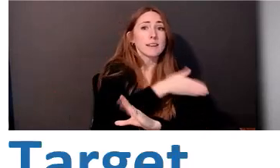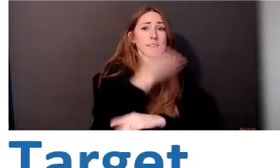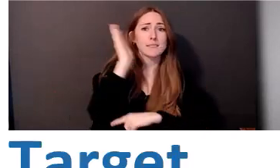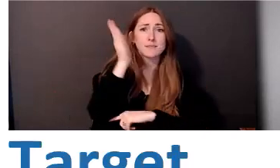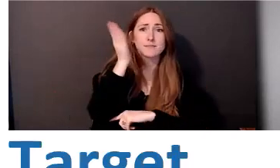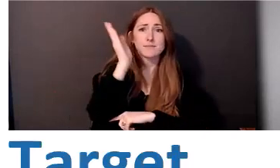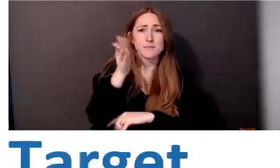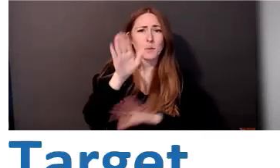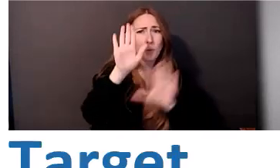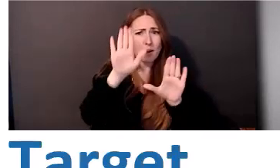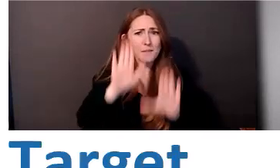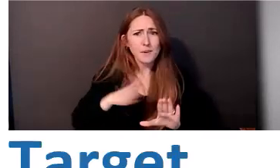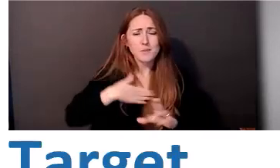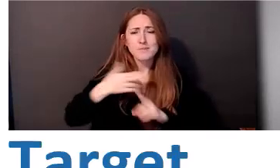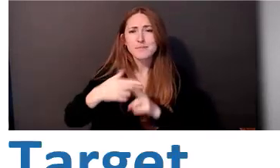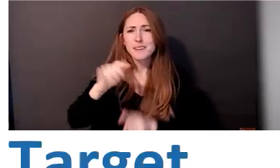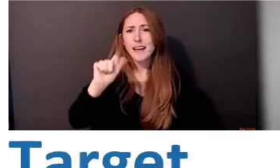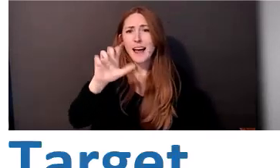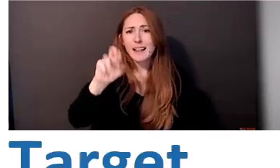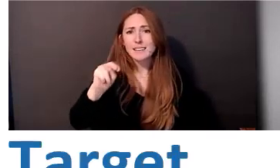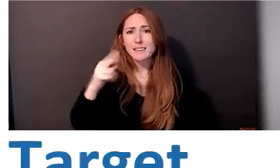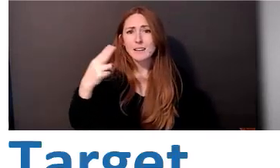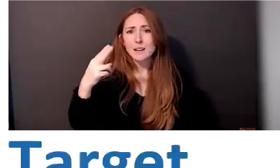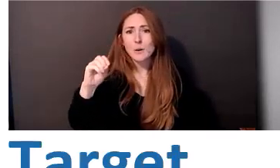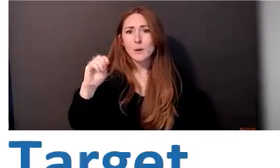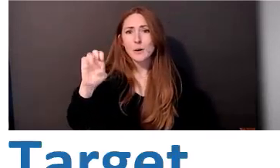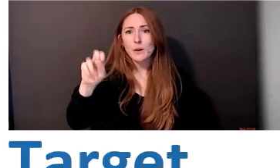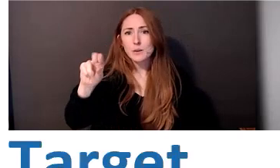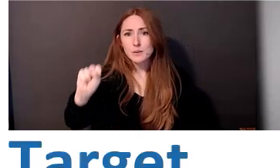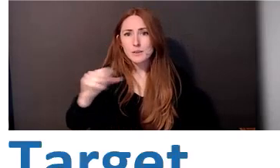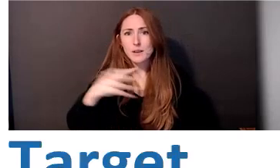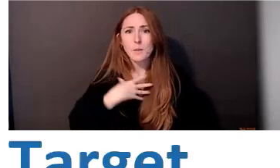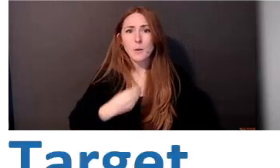My name is Alison Hoens, and I'm a white middle-aged female